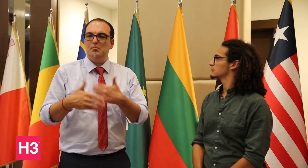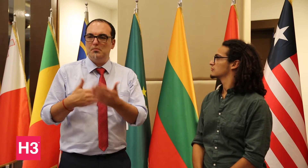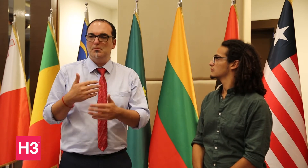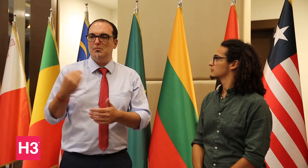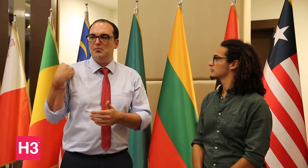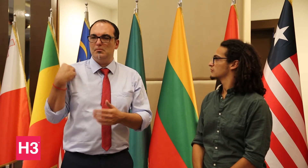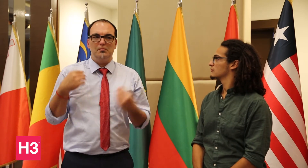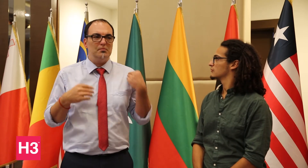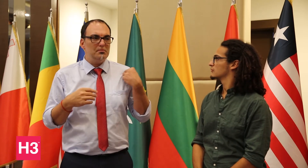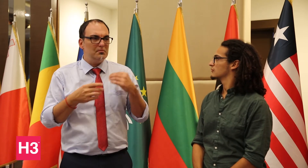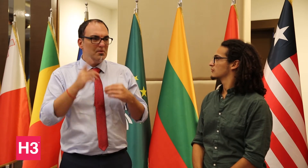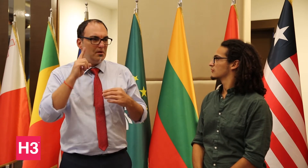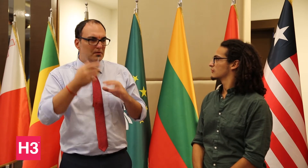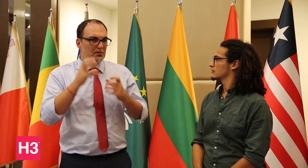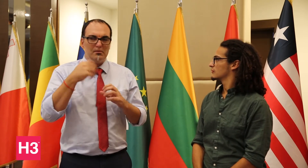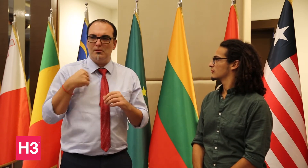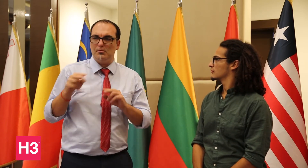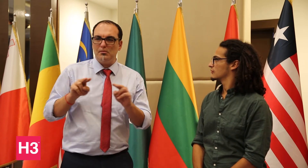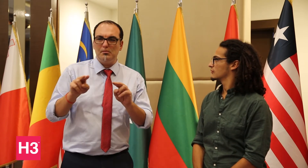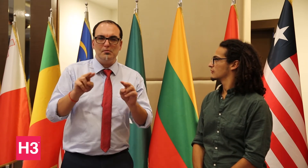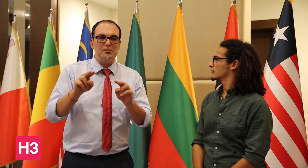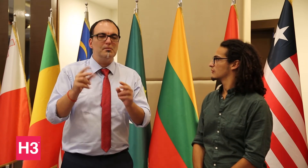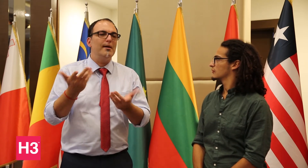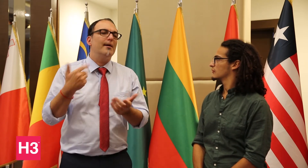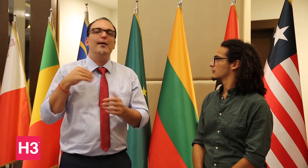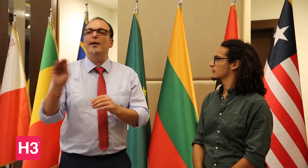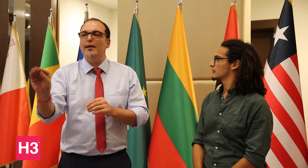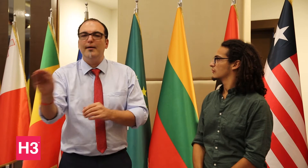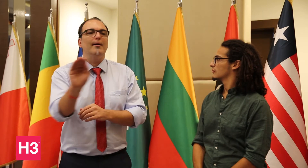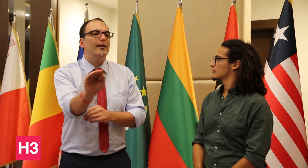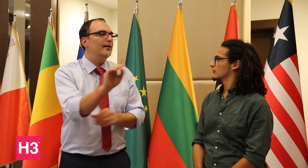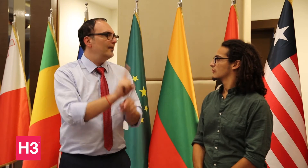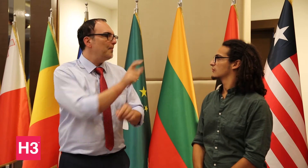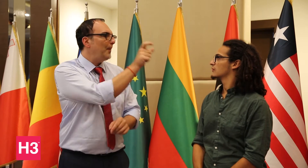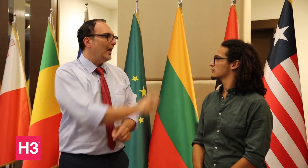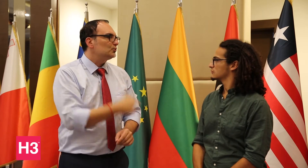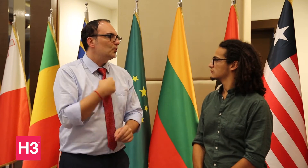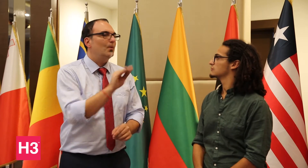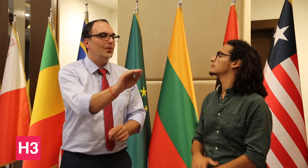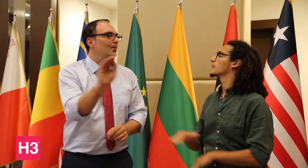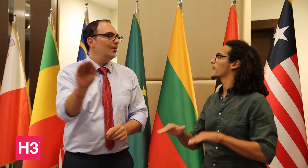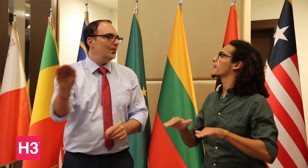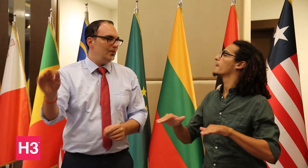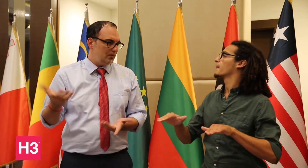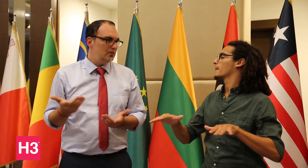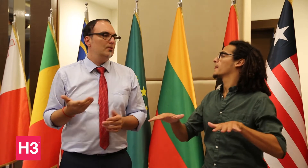discussion I changed, and even became an ambassador for the sign.